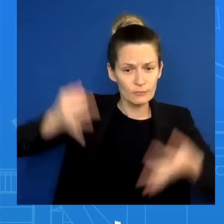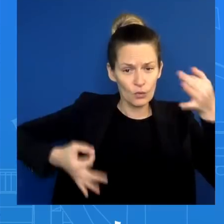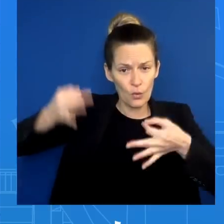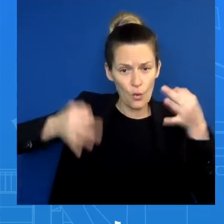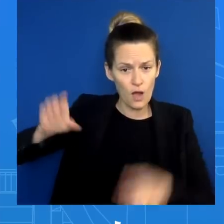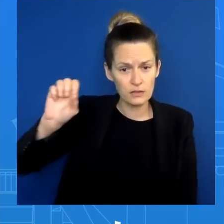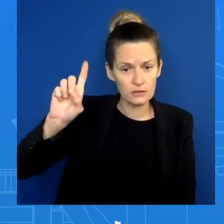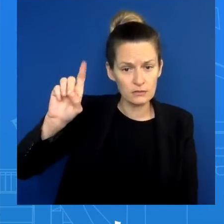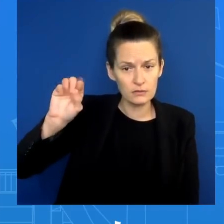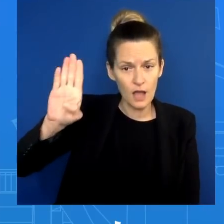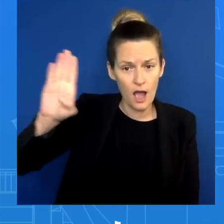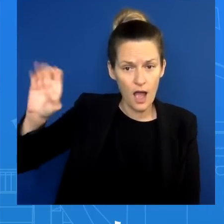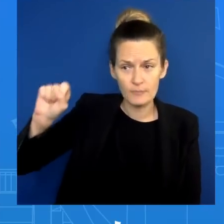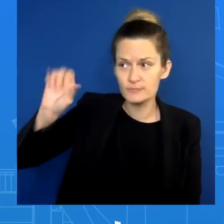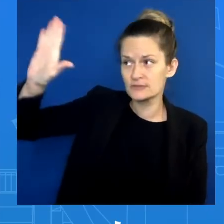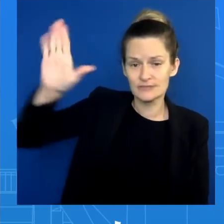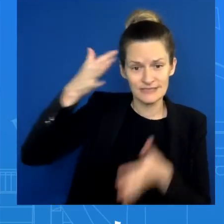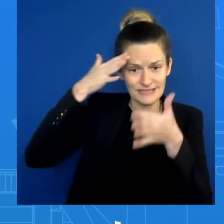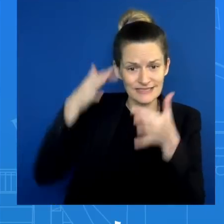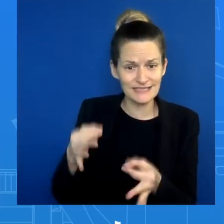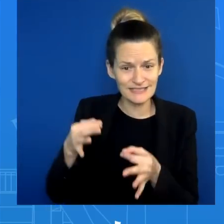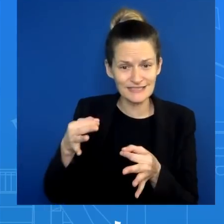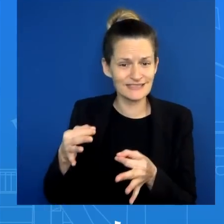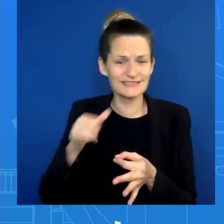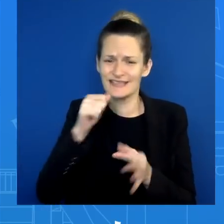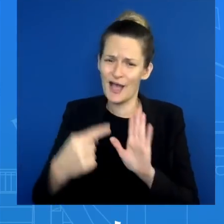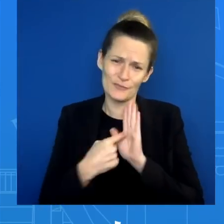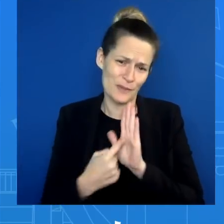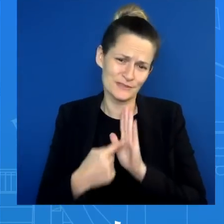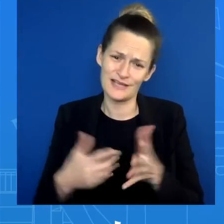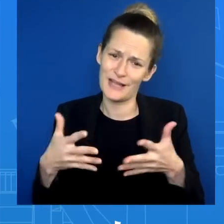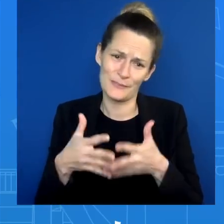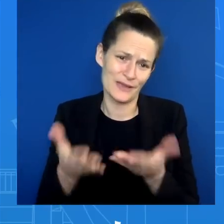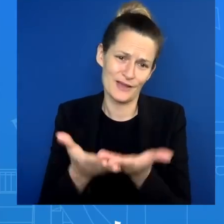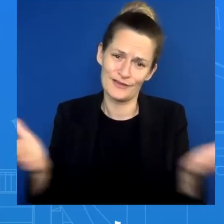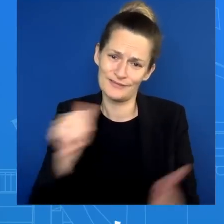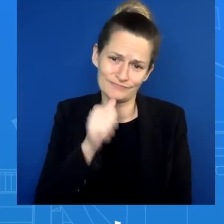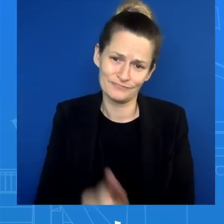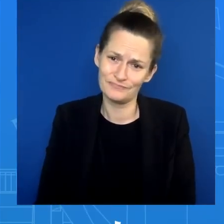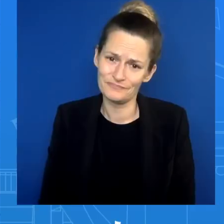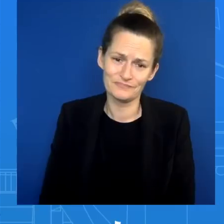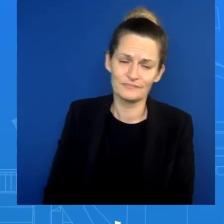The Press: Learned from the opposing rulings. I mean, contrary. Ms. Jean-Pierre: Well, I mean,